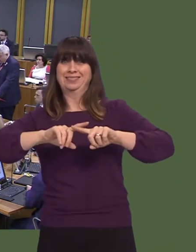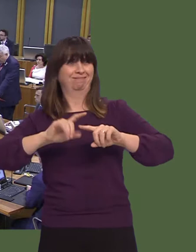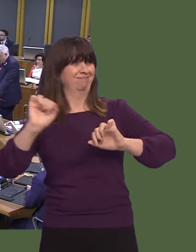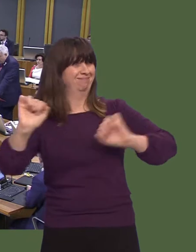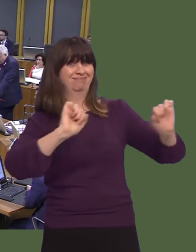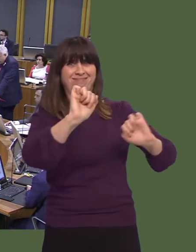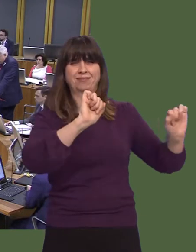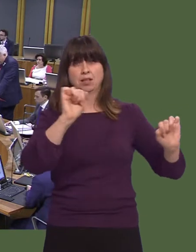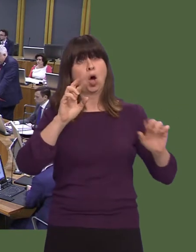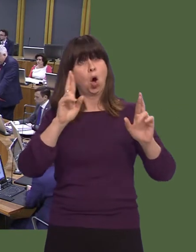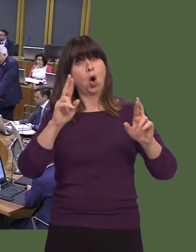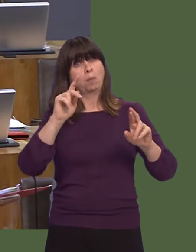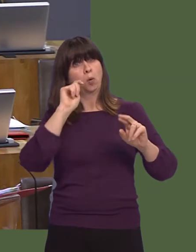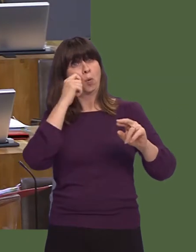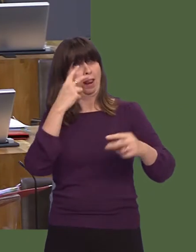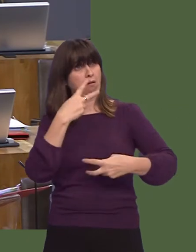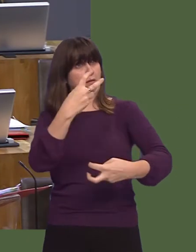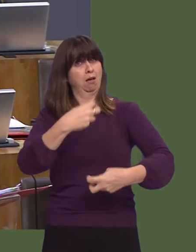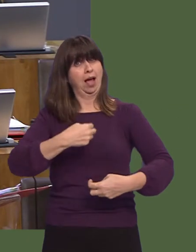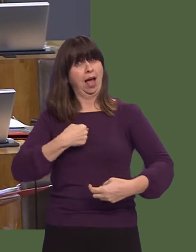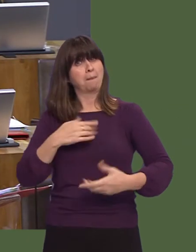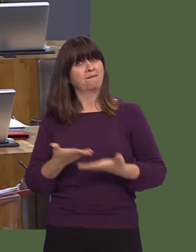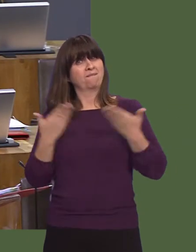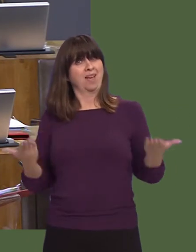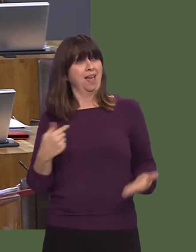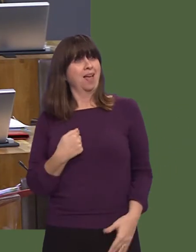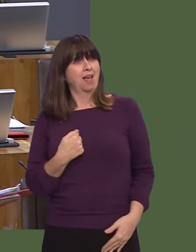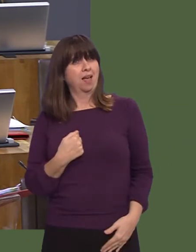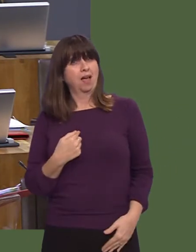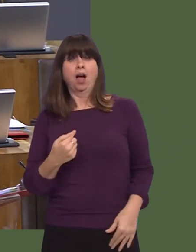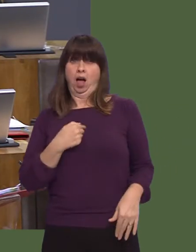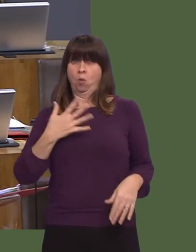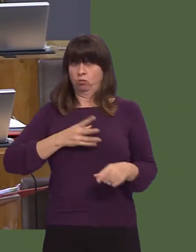who has always tried to be fair. But I do reiterate the point and the offer I made over